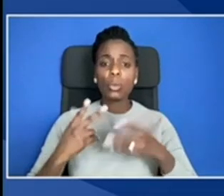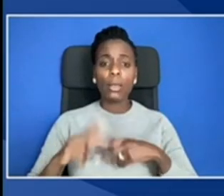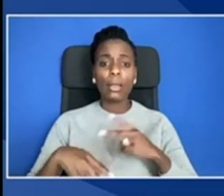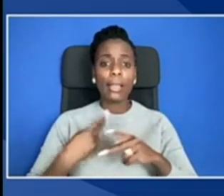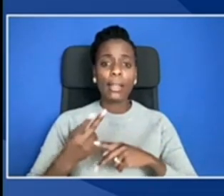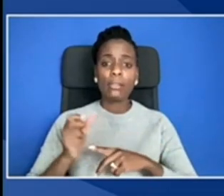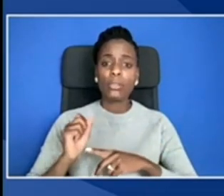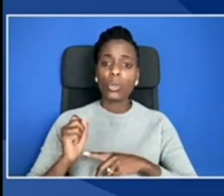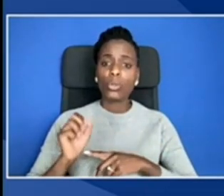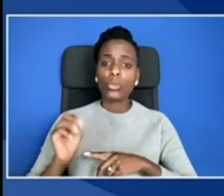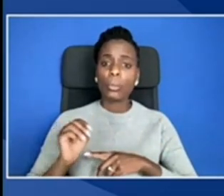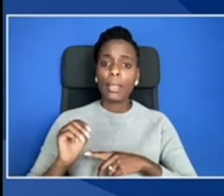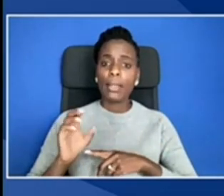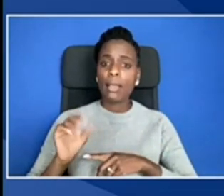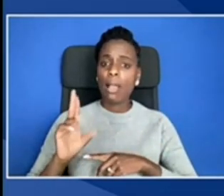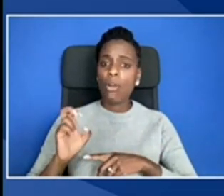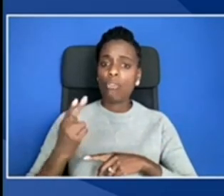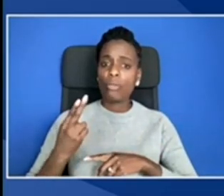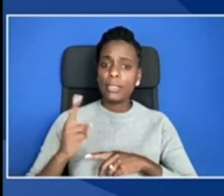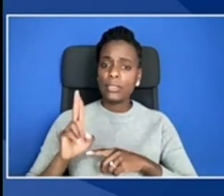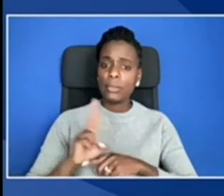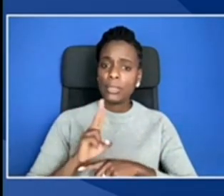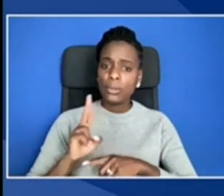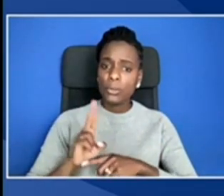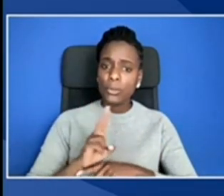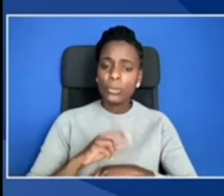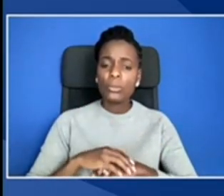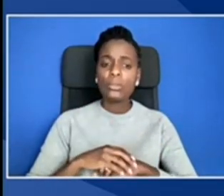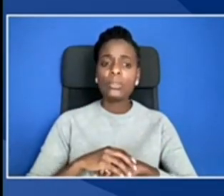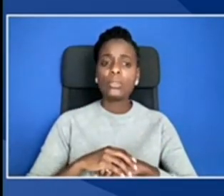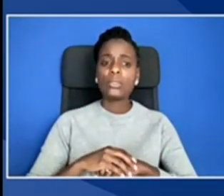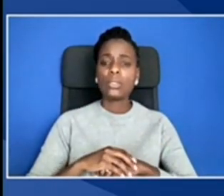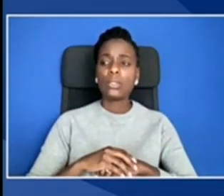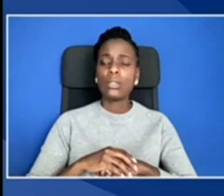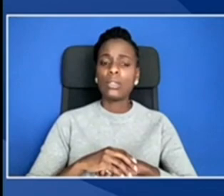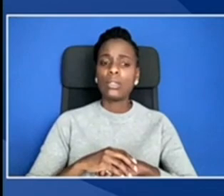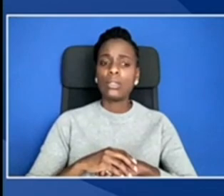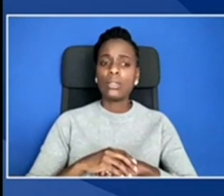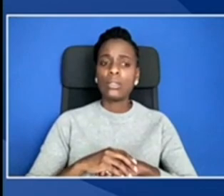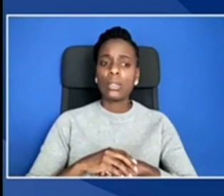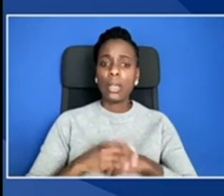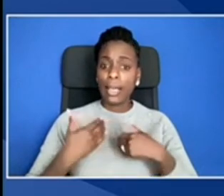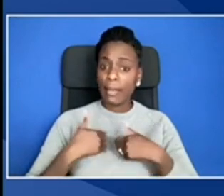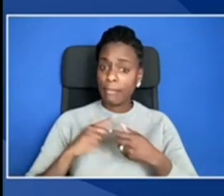they using? Is there a specific Instagram account or